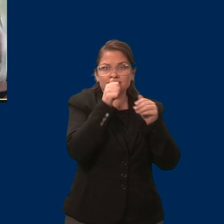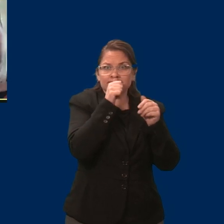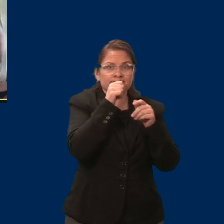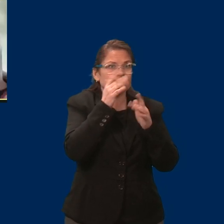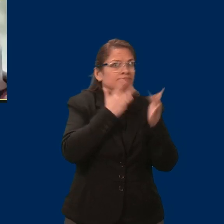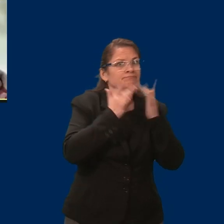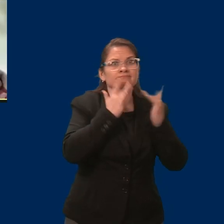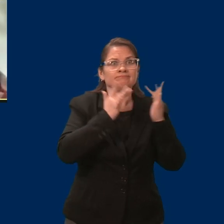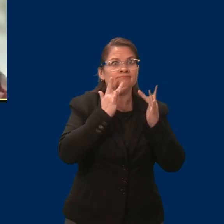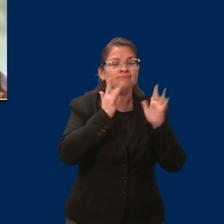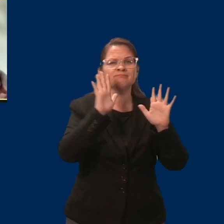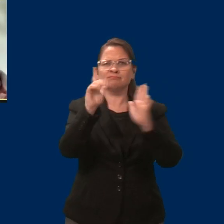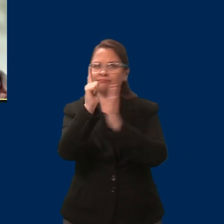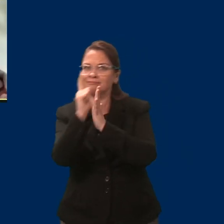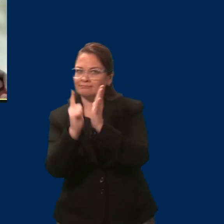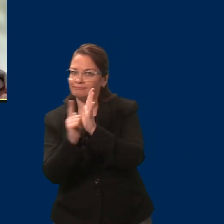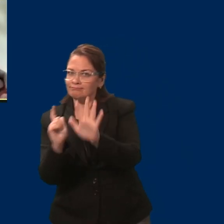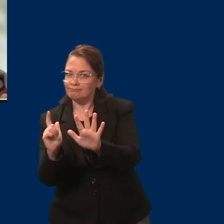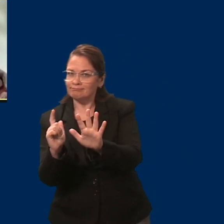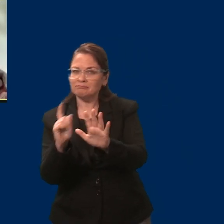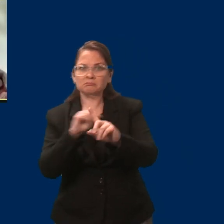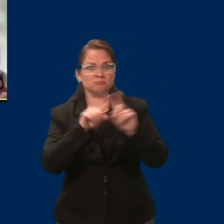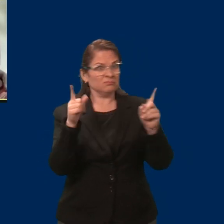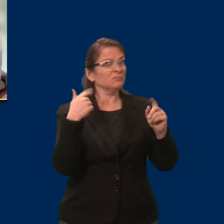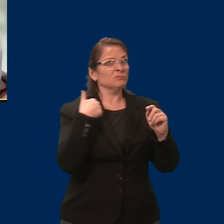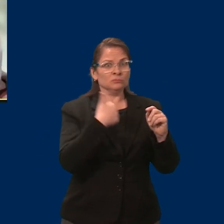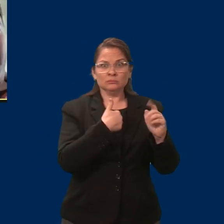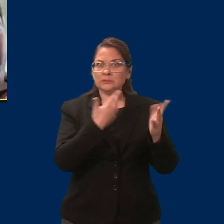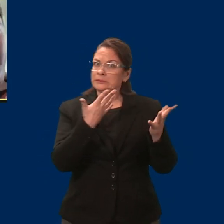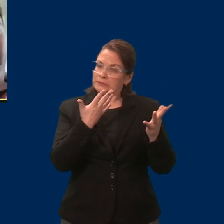but it's not the way that I want to do things.